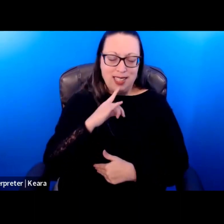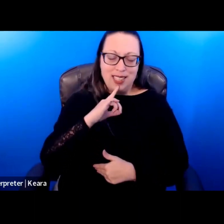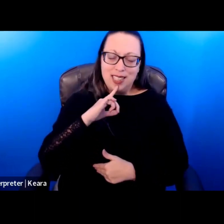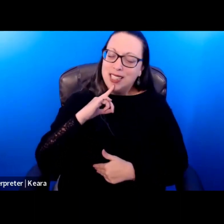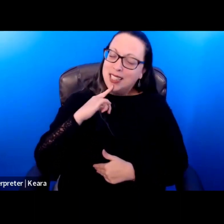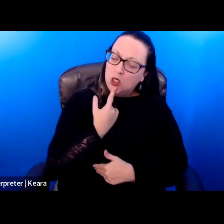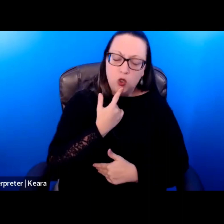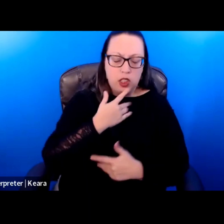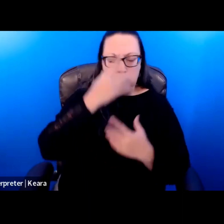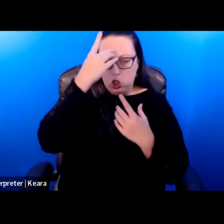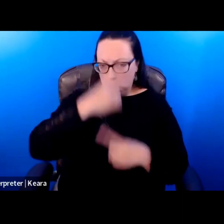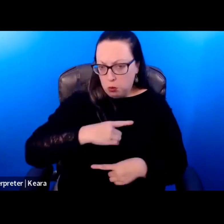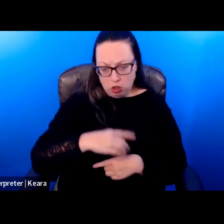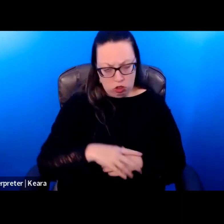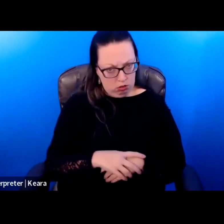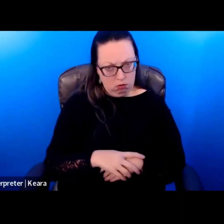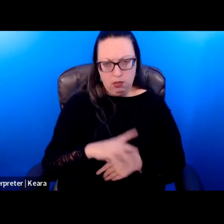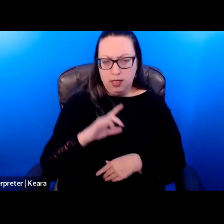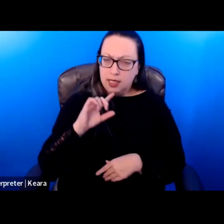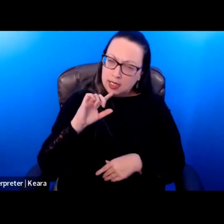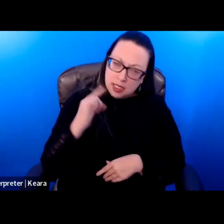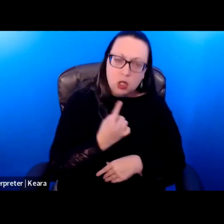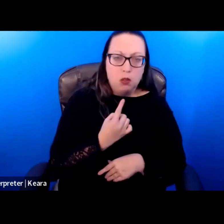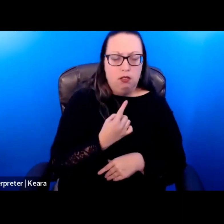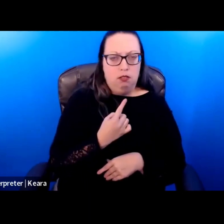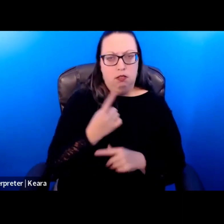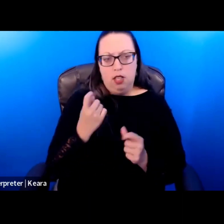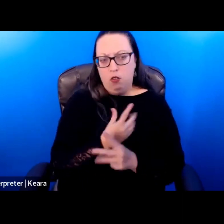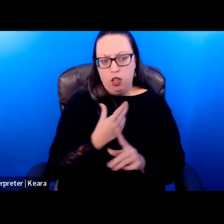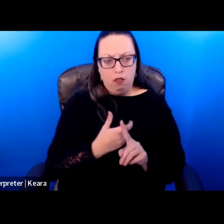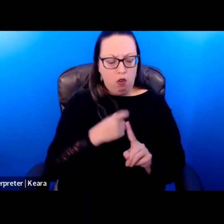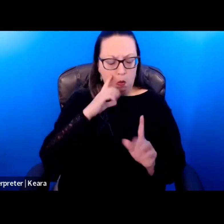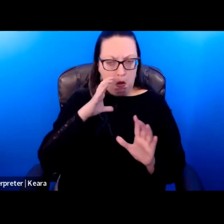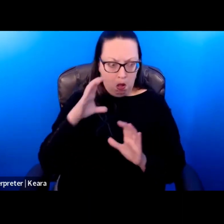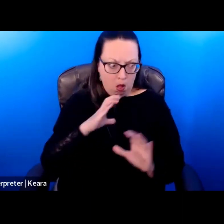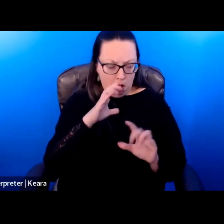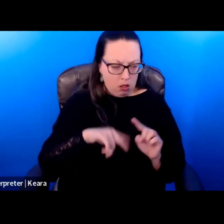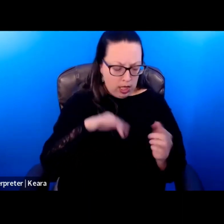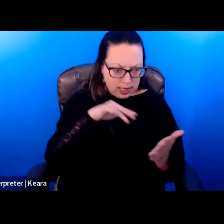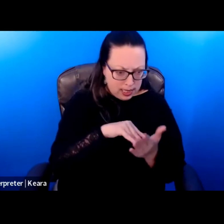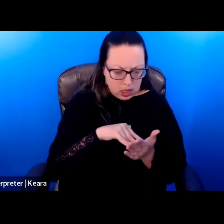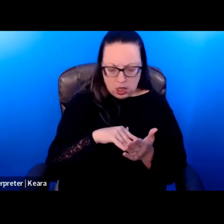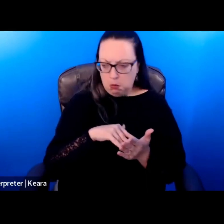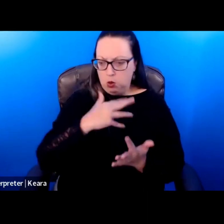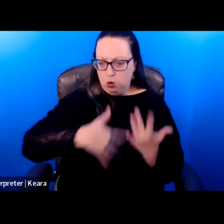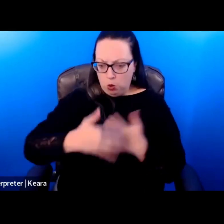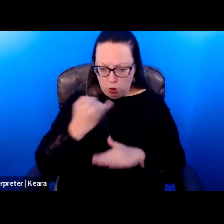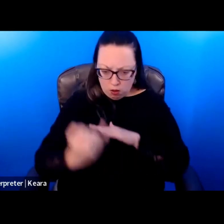I had everything from insomnia, social isolation. Just I heard